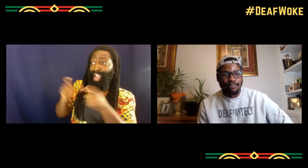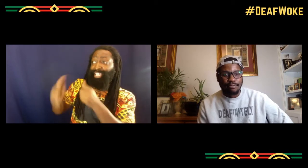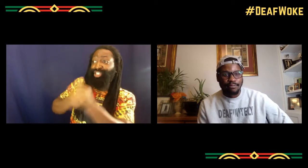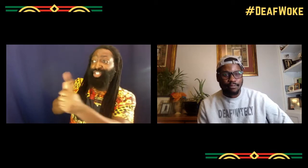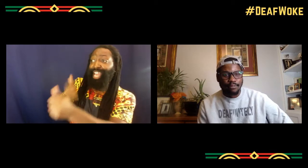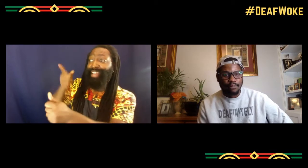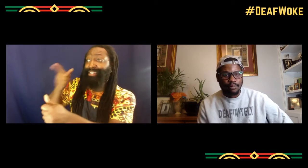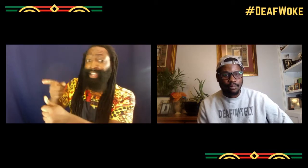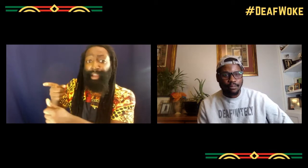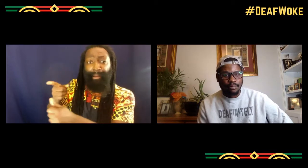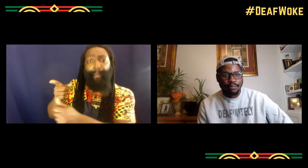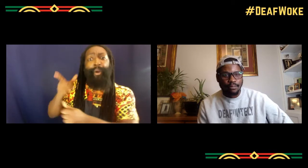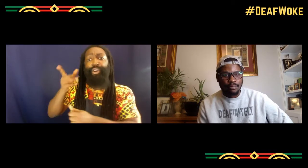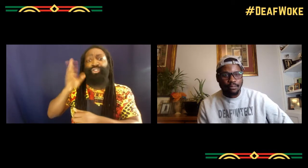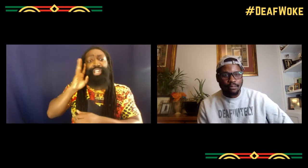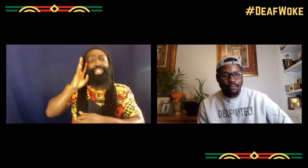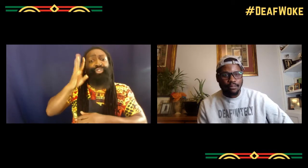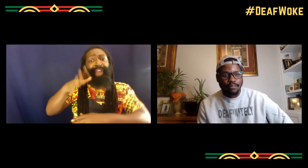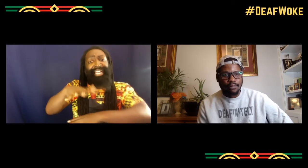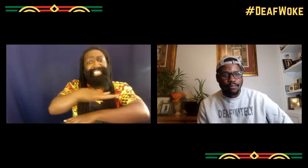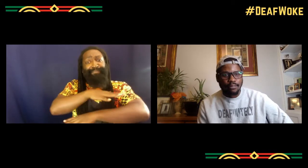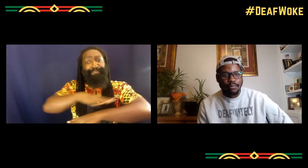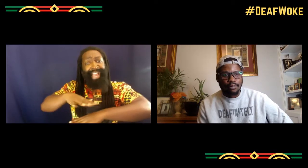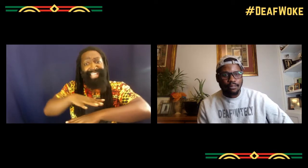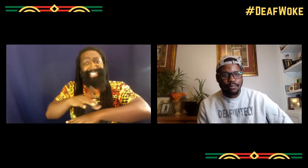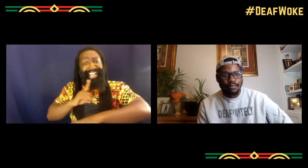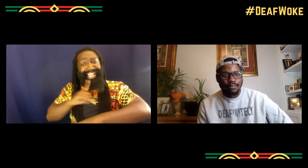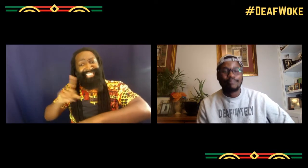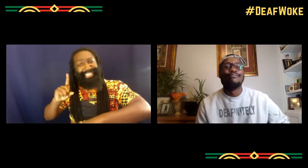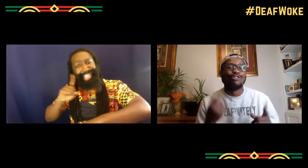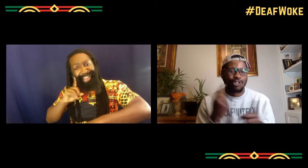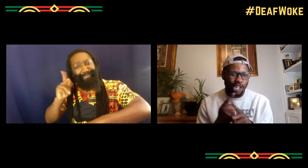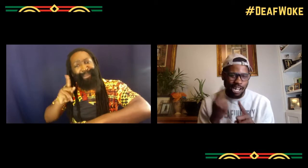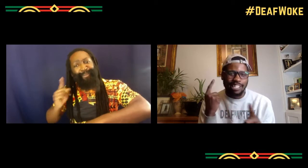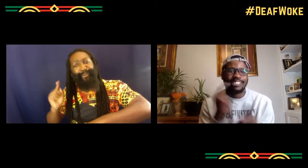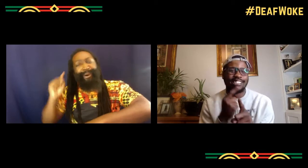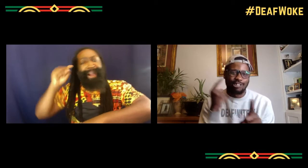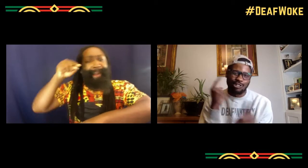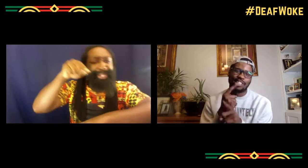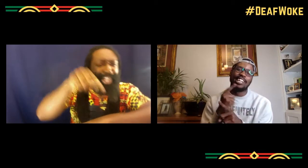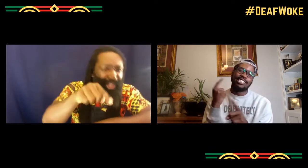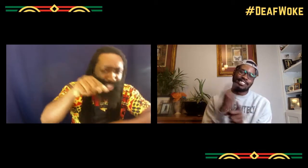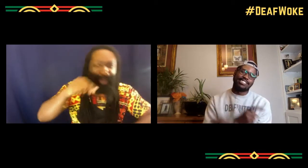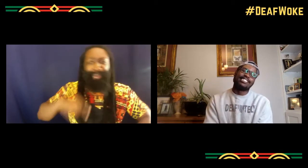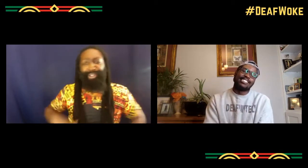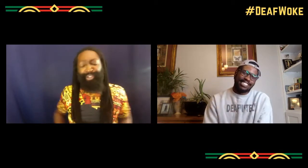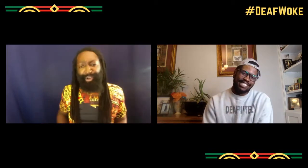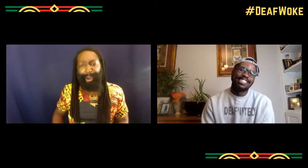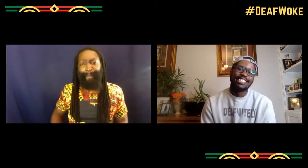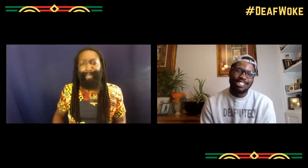then you don't have to, you know chase them down. You create the space for them to come to. Yeah.